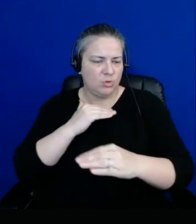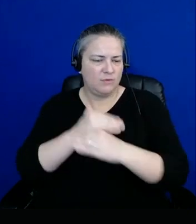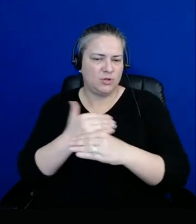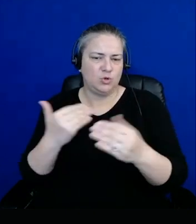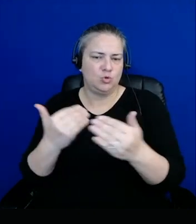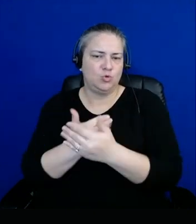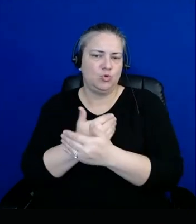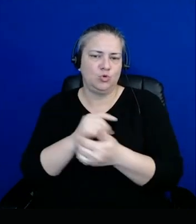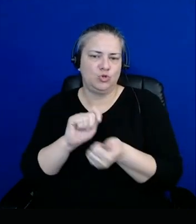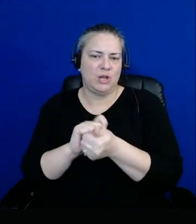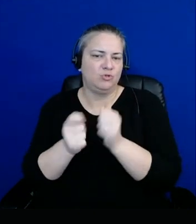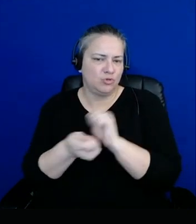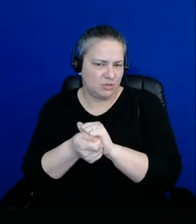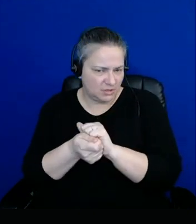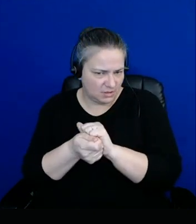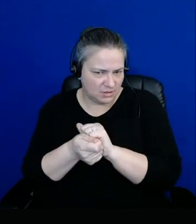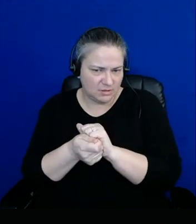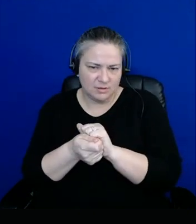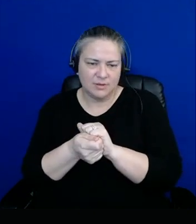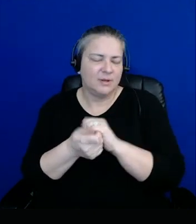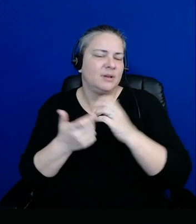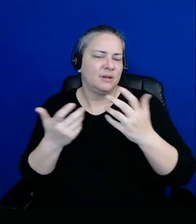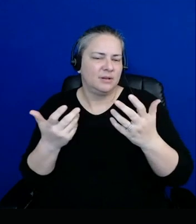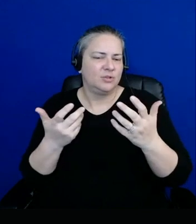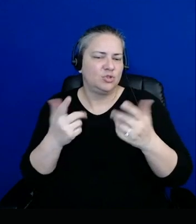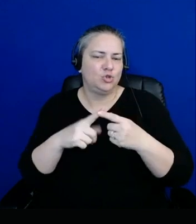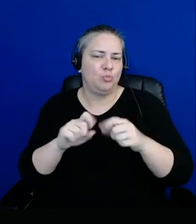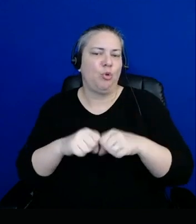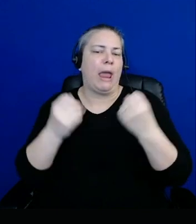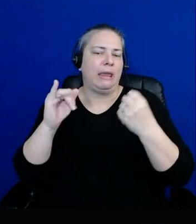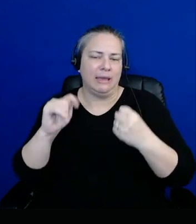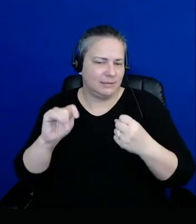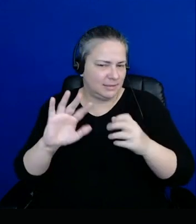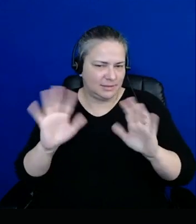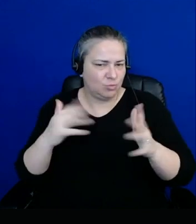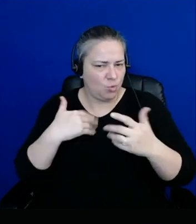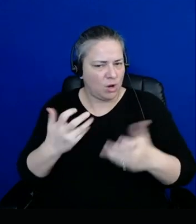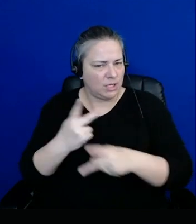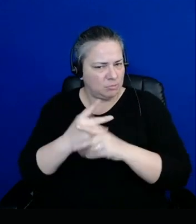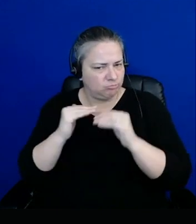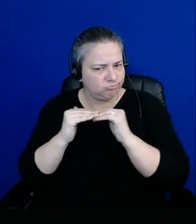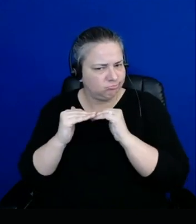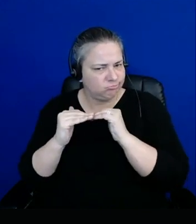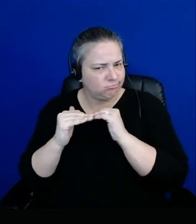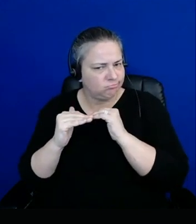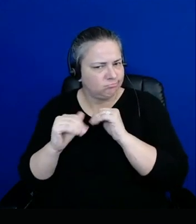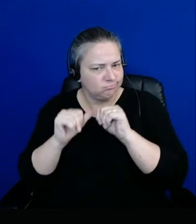changes from breaking the game. The large matrix of build combinations adds up to a